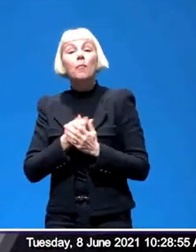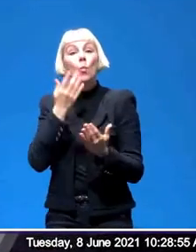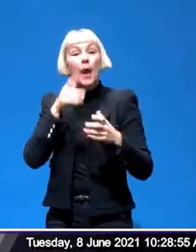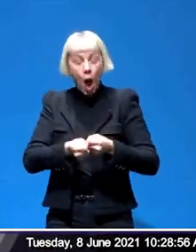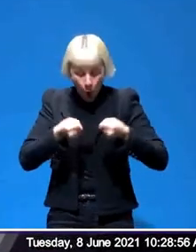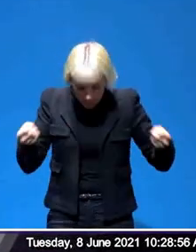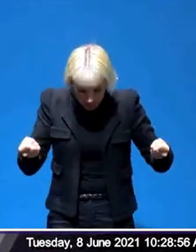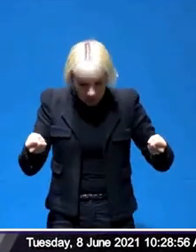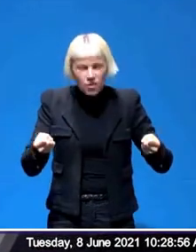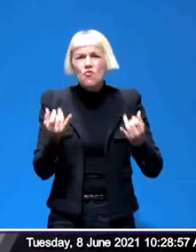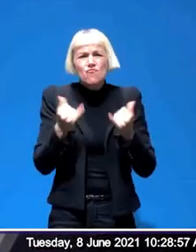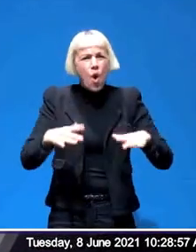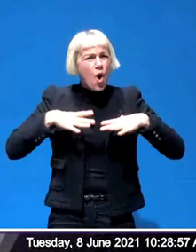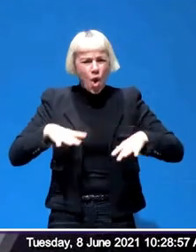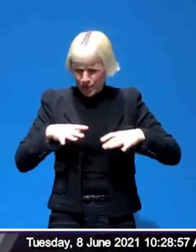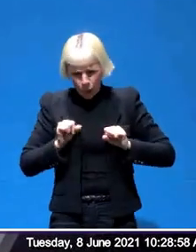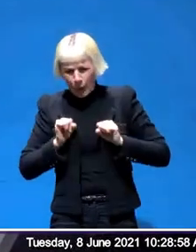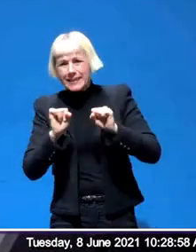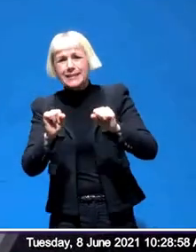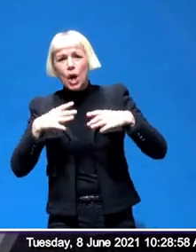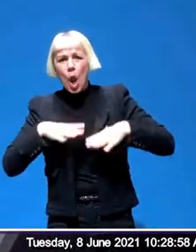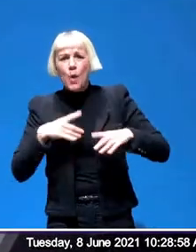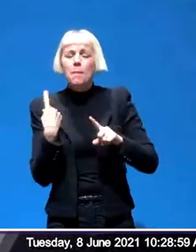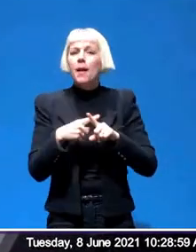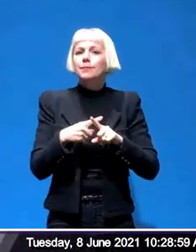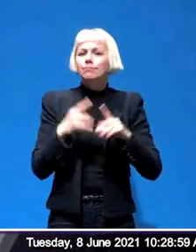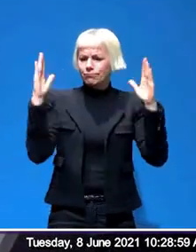This meant we had to cut our holidays short and return to Adelaide, as Daniel